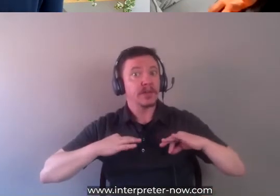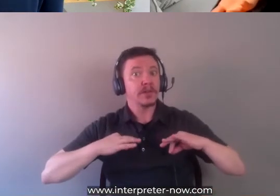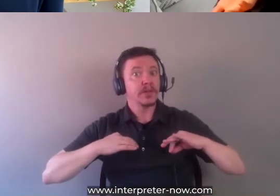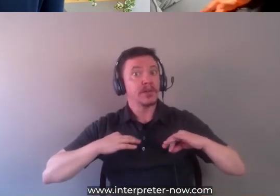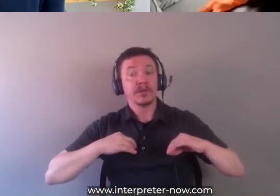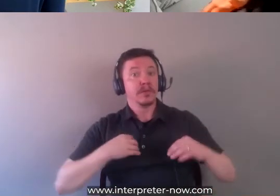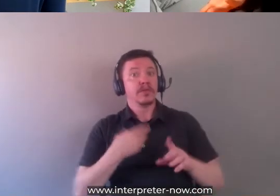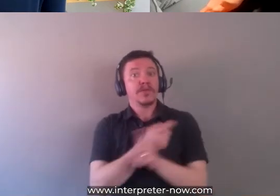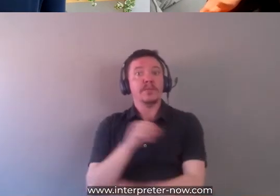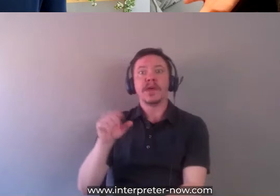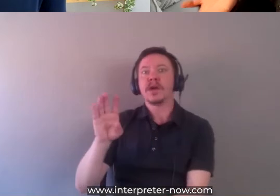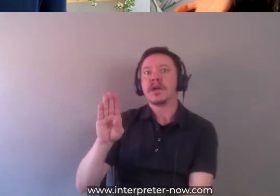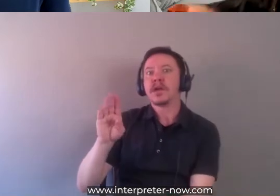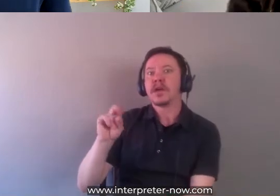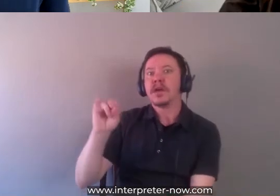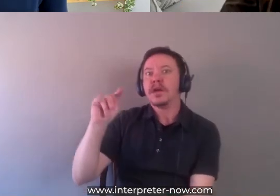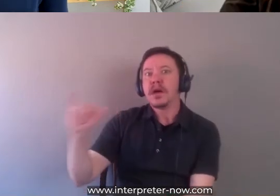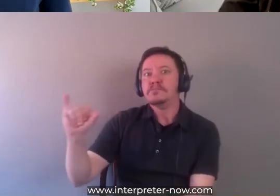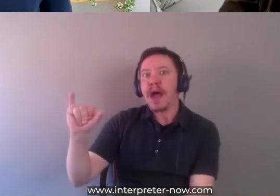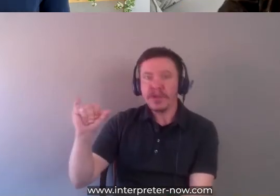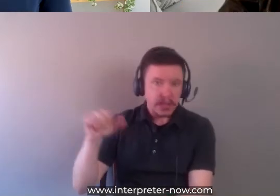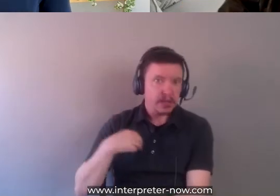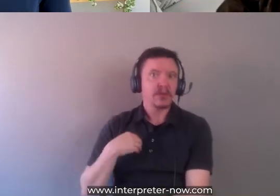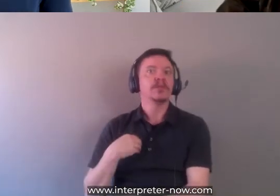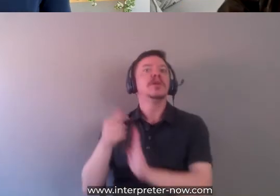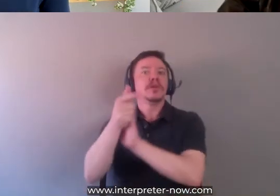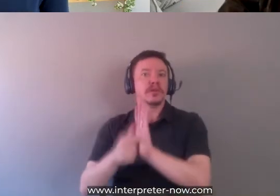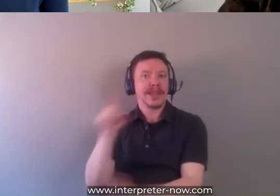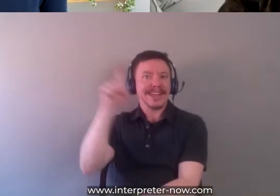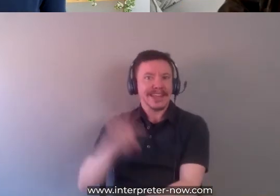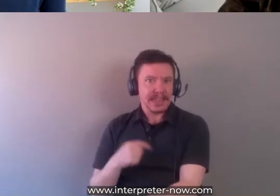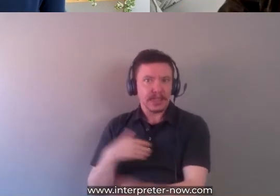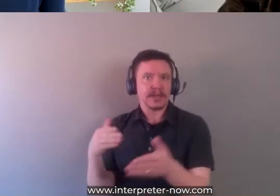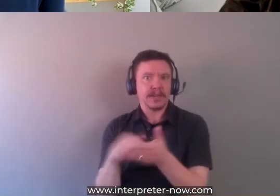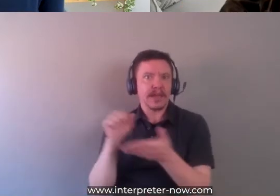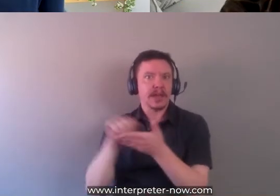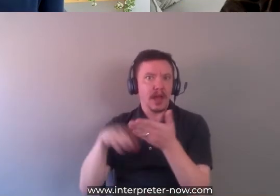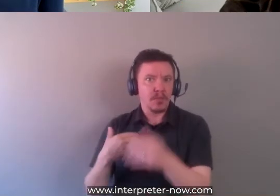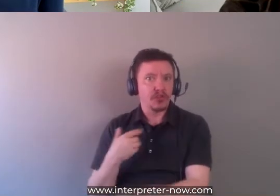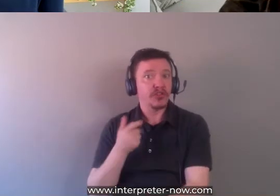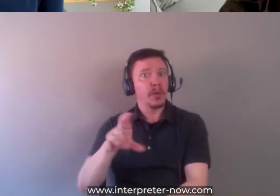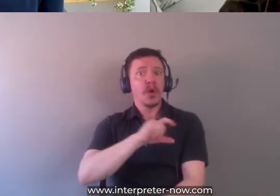for example, of Texas's anti-abortion law, or whether that person is law enforcement?